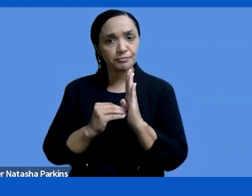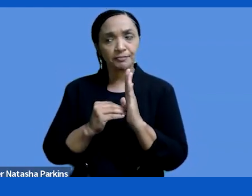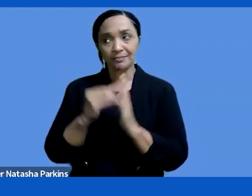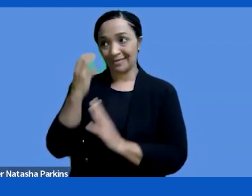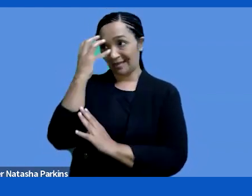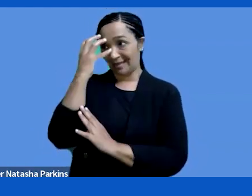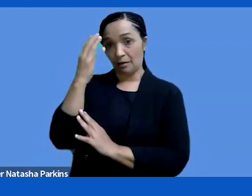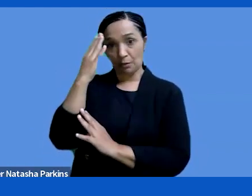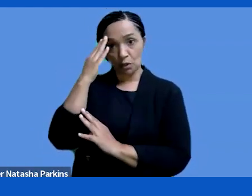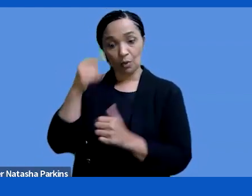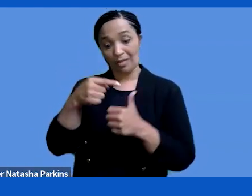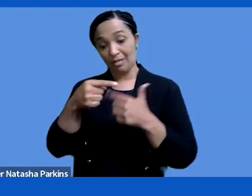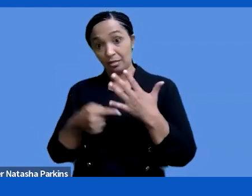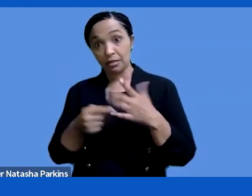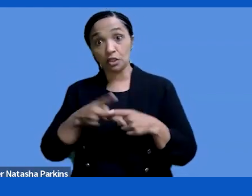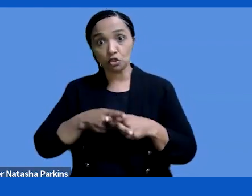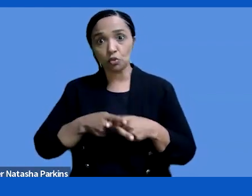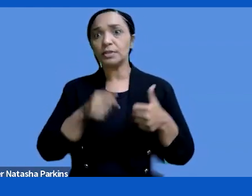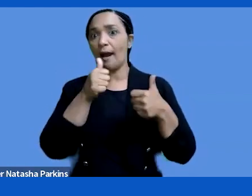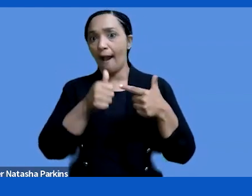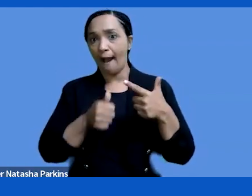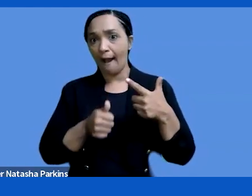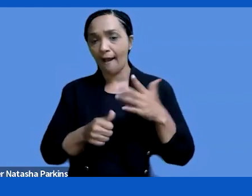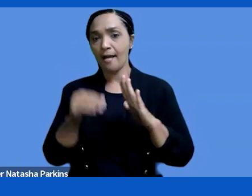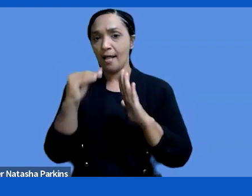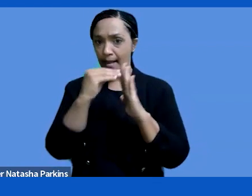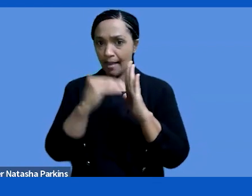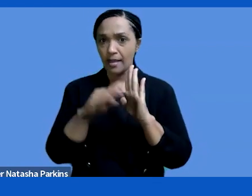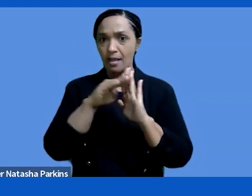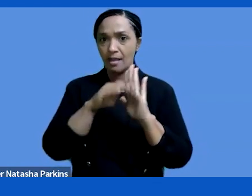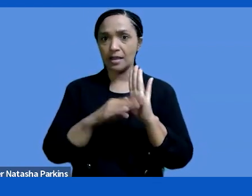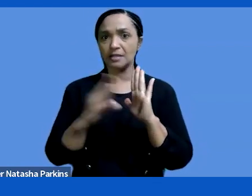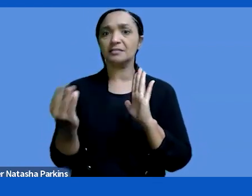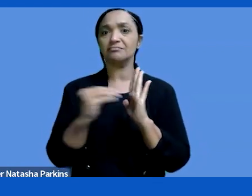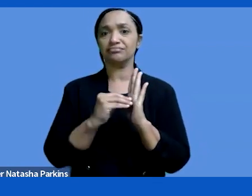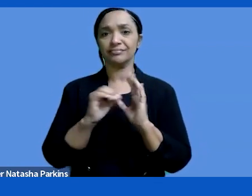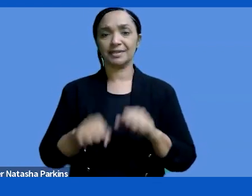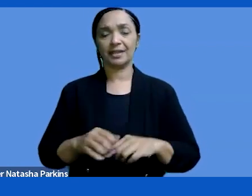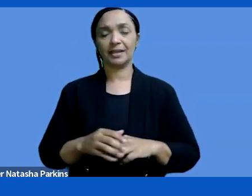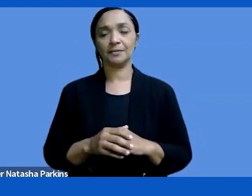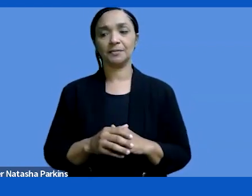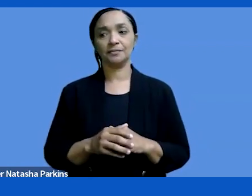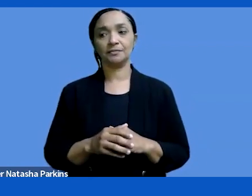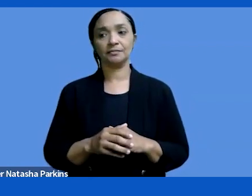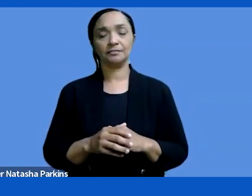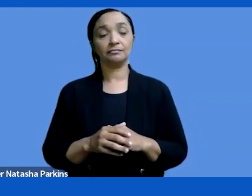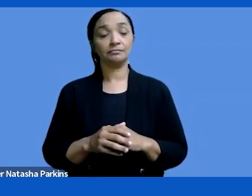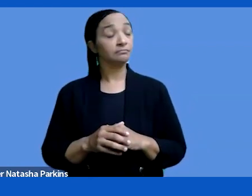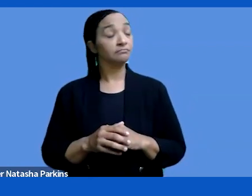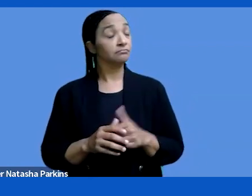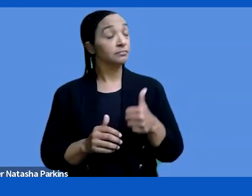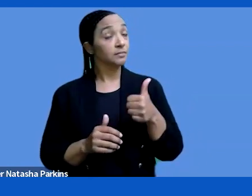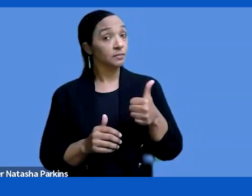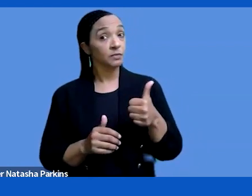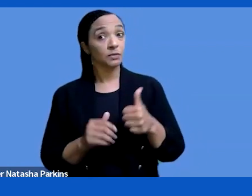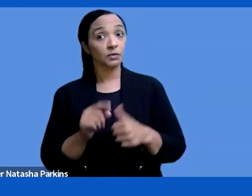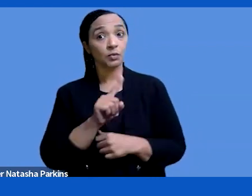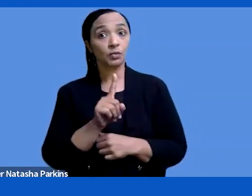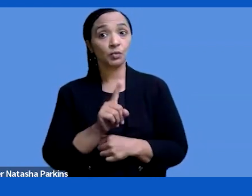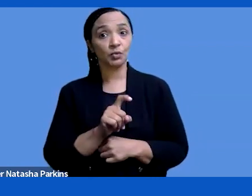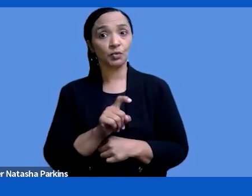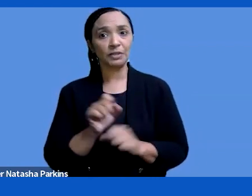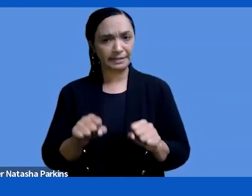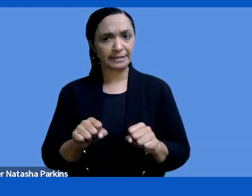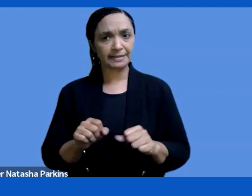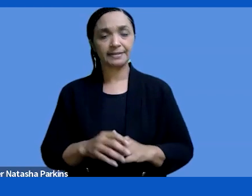use or something? I'm summarizing a little bit. >> AINARS FREIMANIS: Good question. We have seen